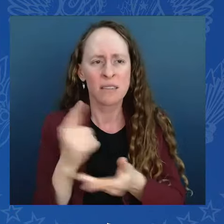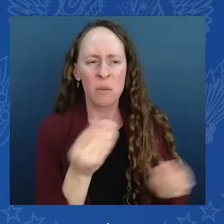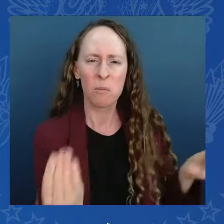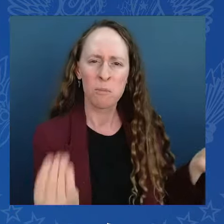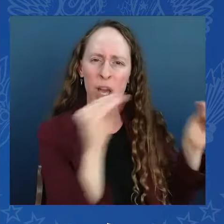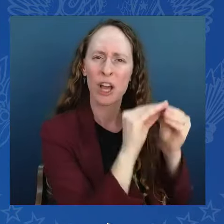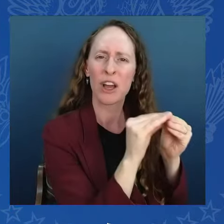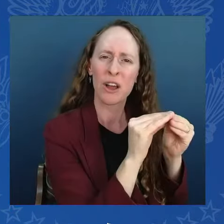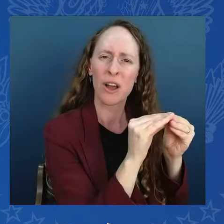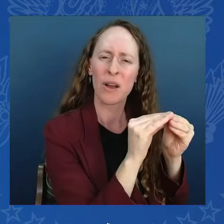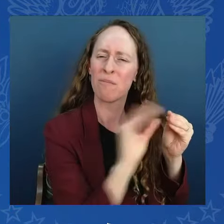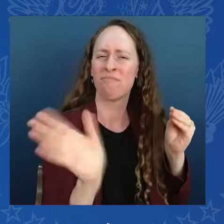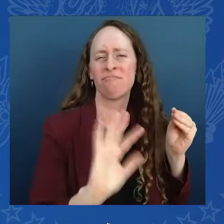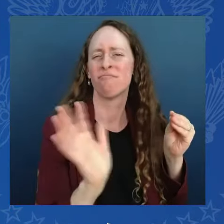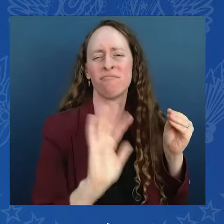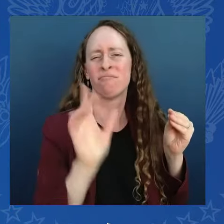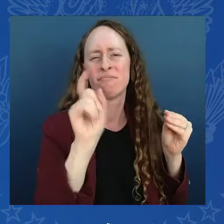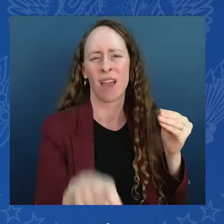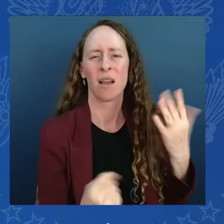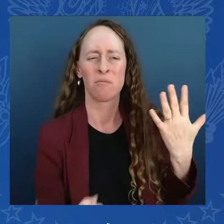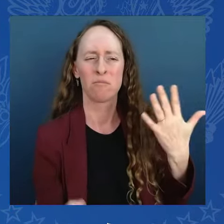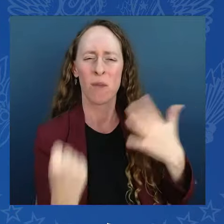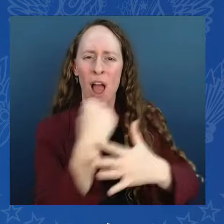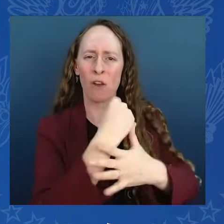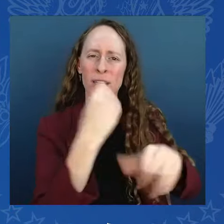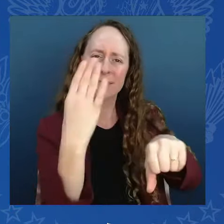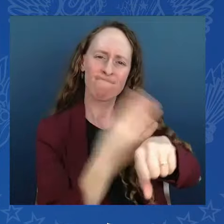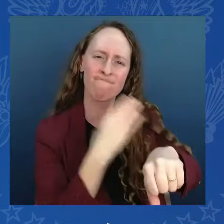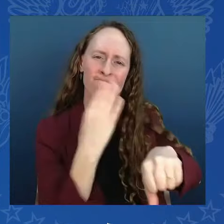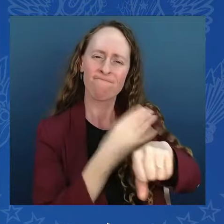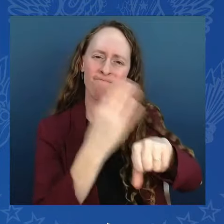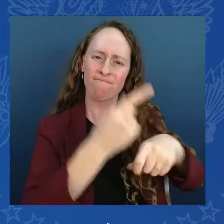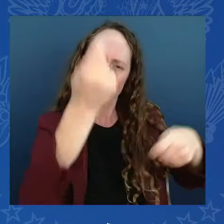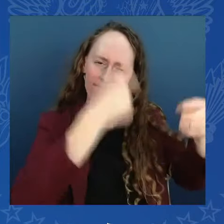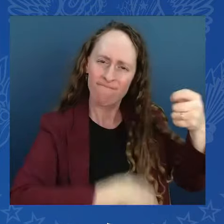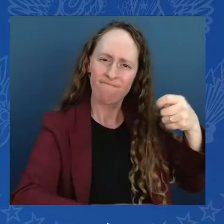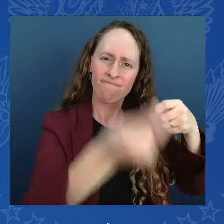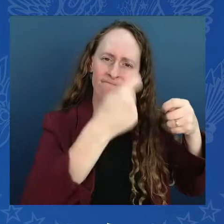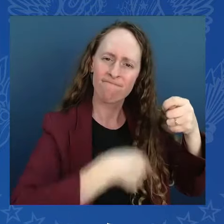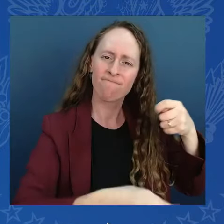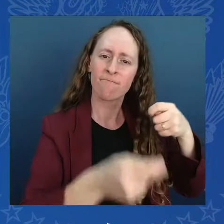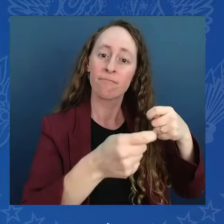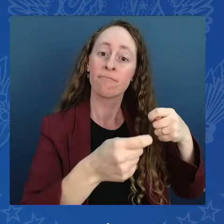it's also about creating jobs -- good-paying jobs, many of them union jobs for laborers,